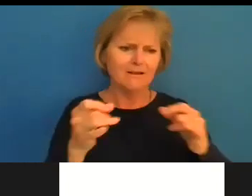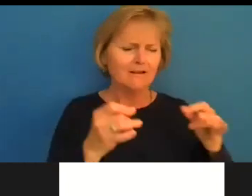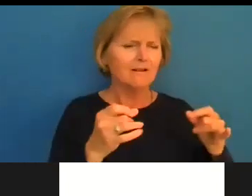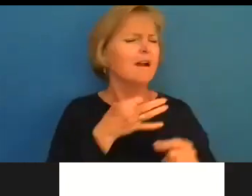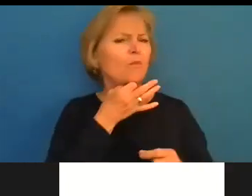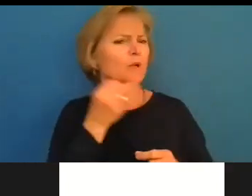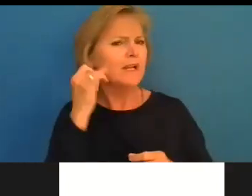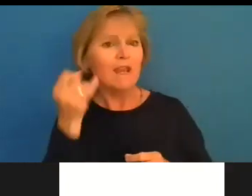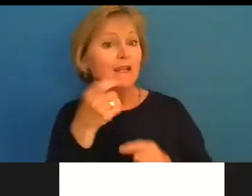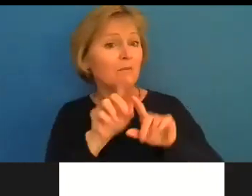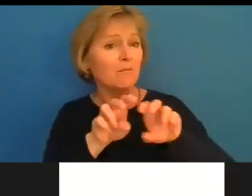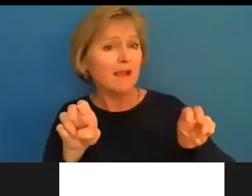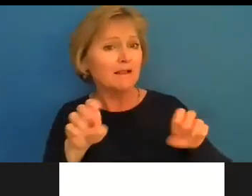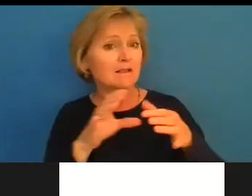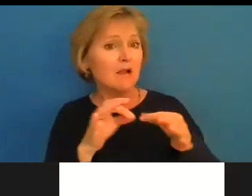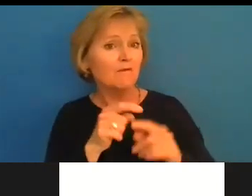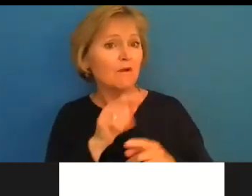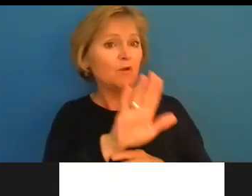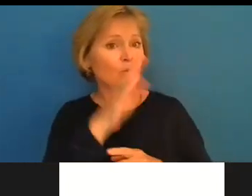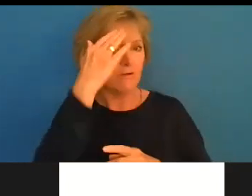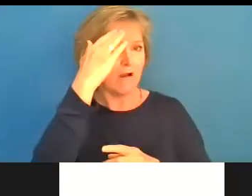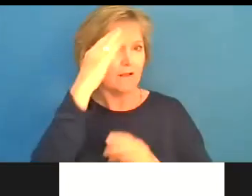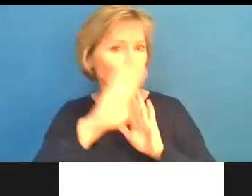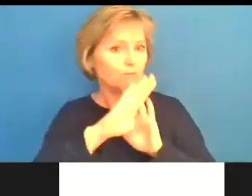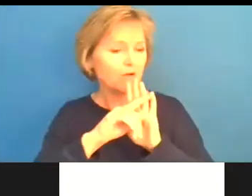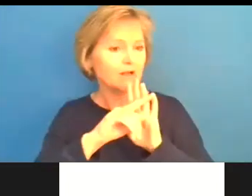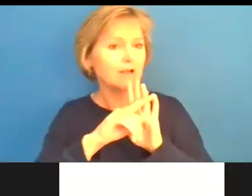I wonder if any of the panelists would be able to comment on the effects of this move to telemedicine.